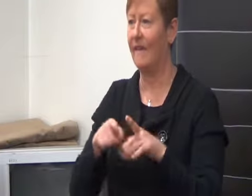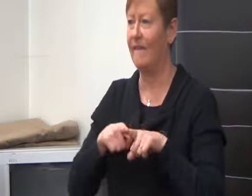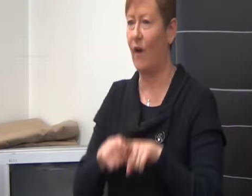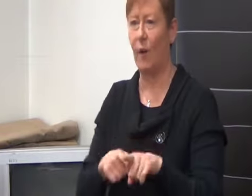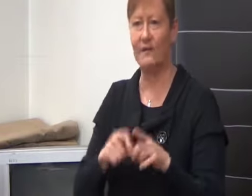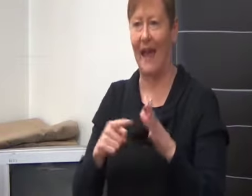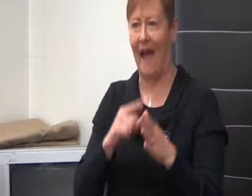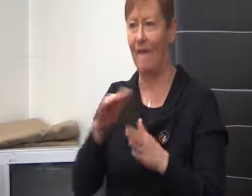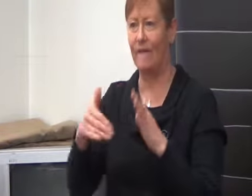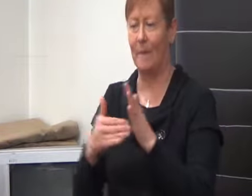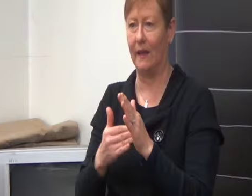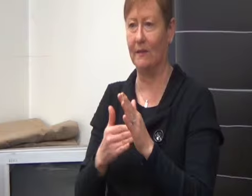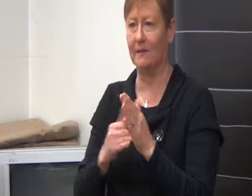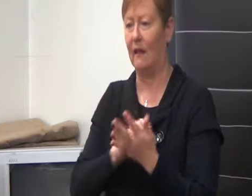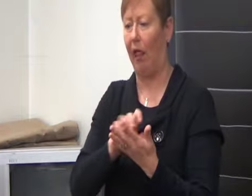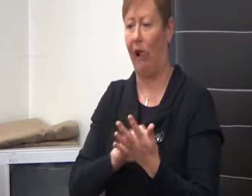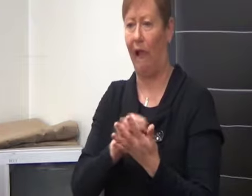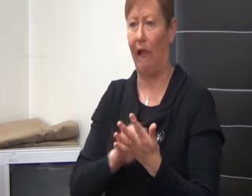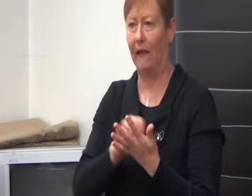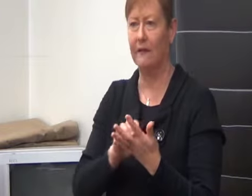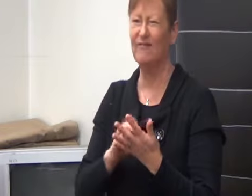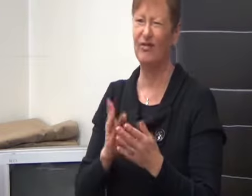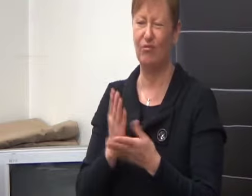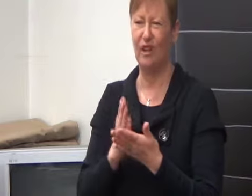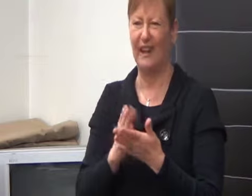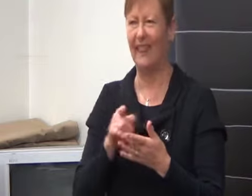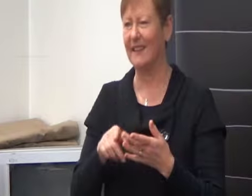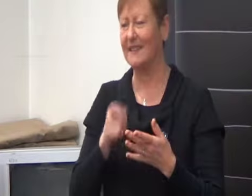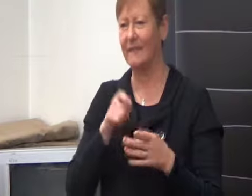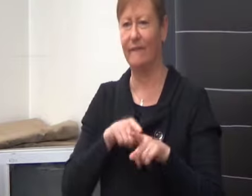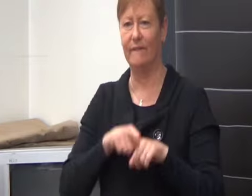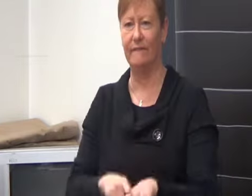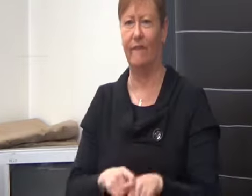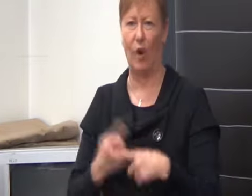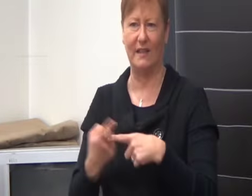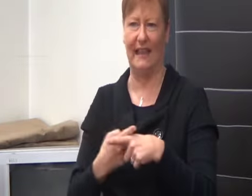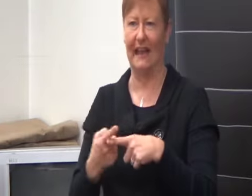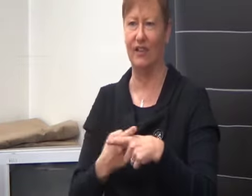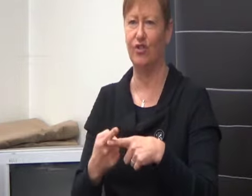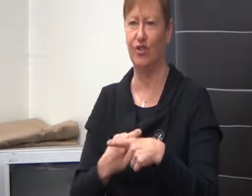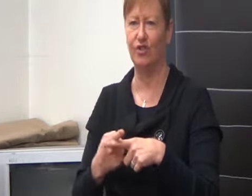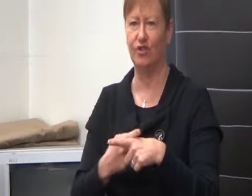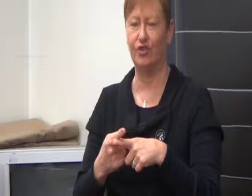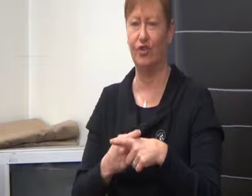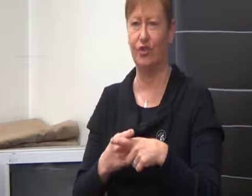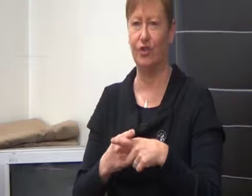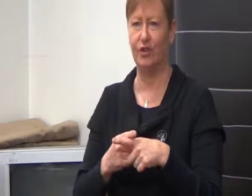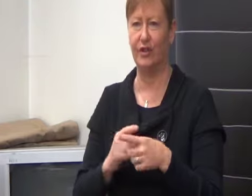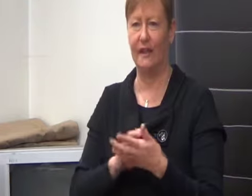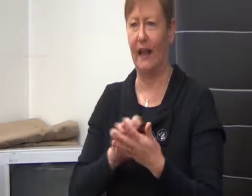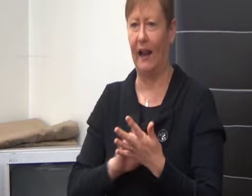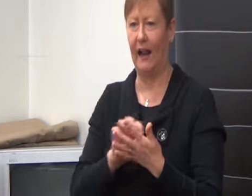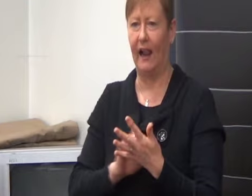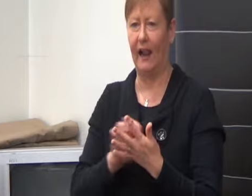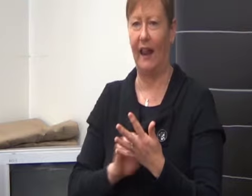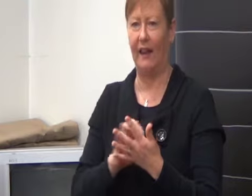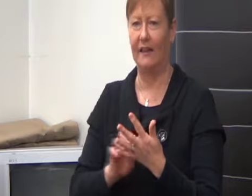It pretty much follows English and it's absolutely impossible to convey the same information,